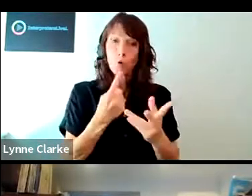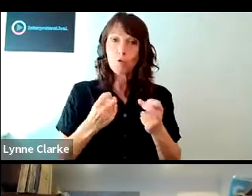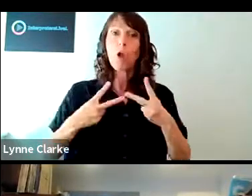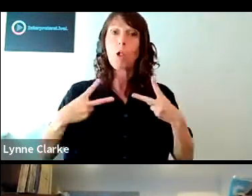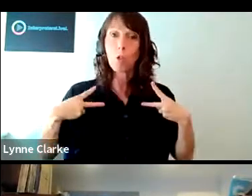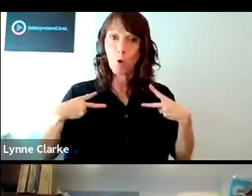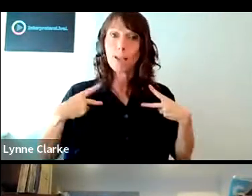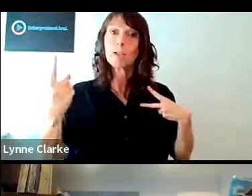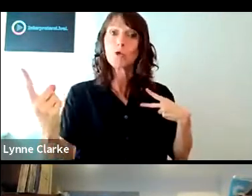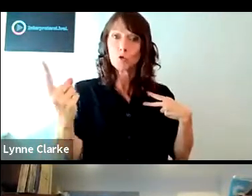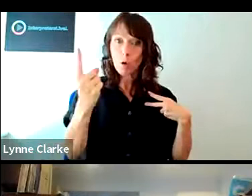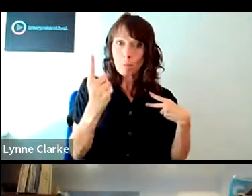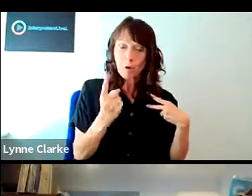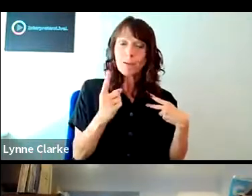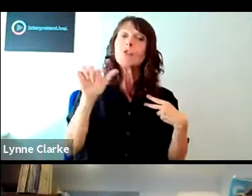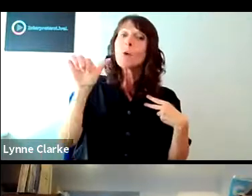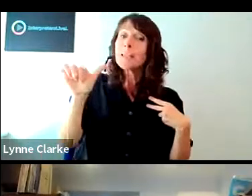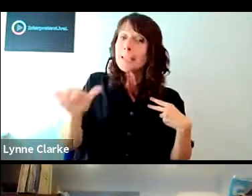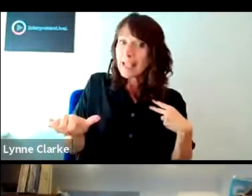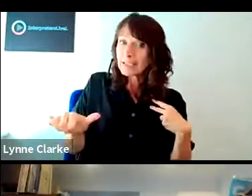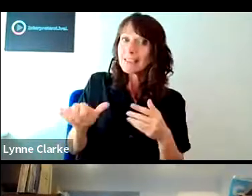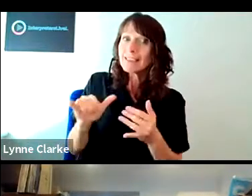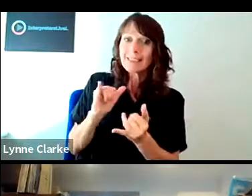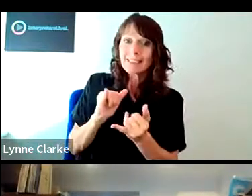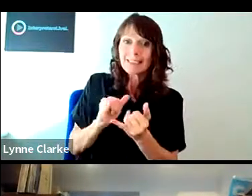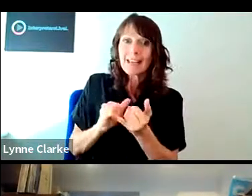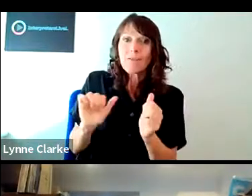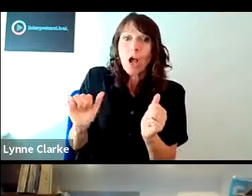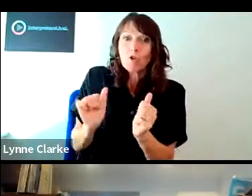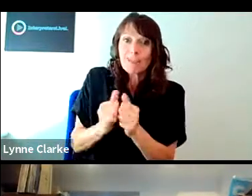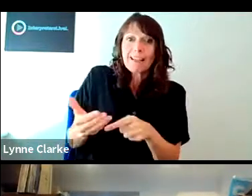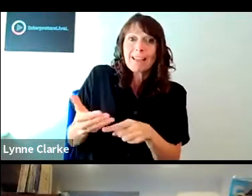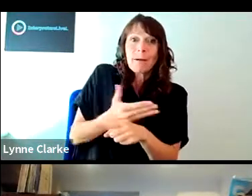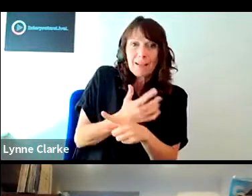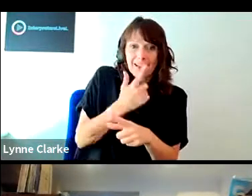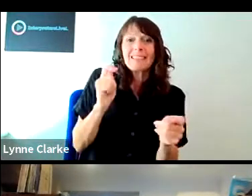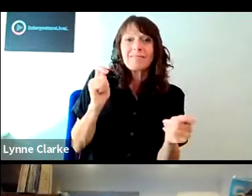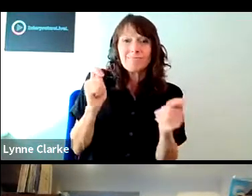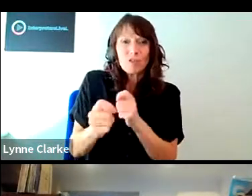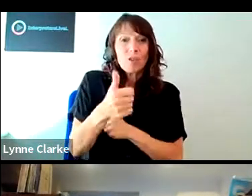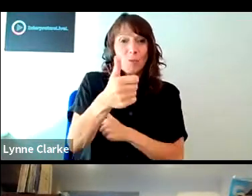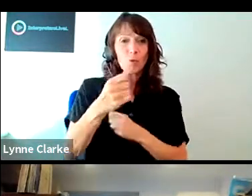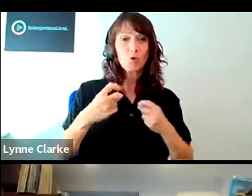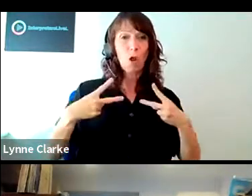say that was the case. But it's not, there are actually some good lawyers in there. And I had